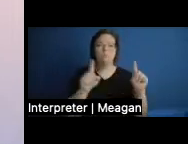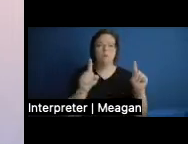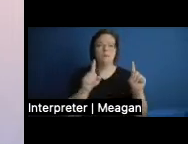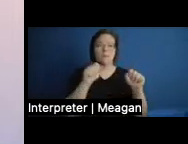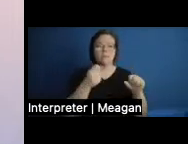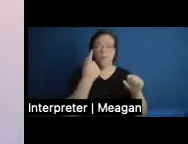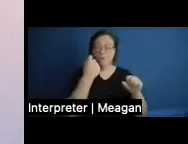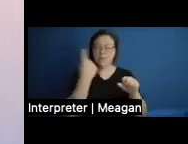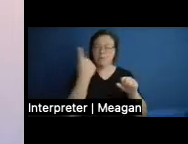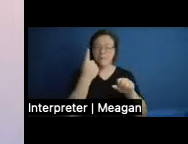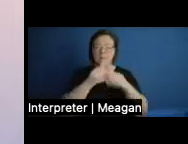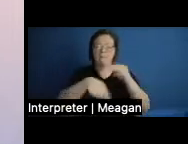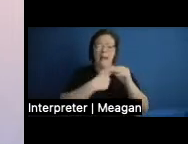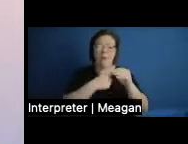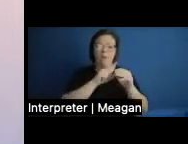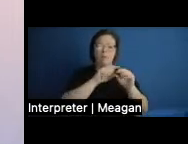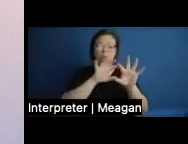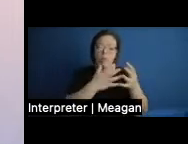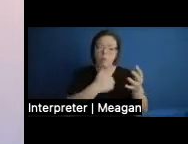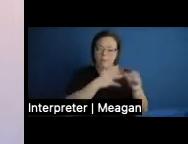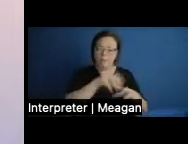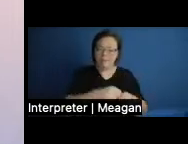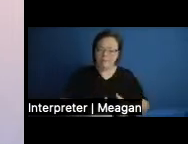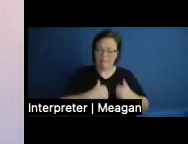about the world I'm living in better, but to understand actually how I feel about it. Like